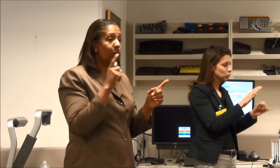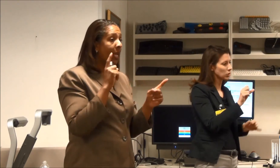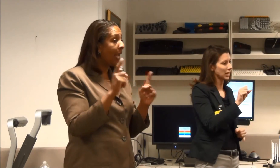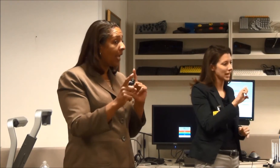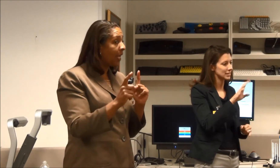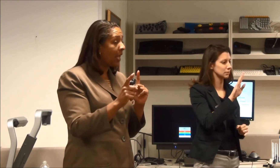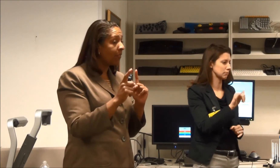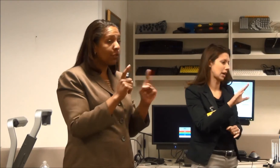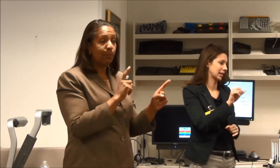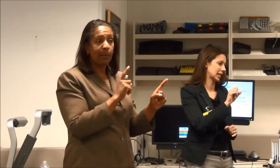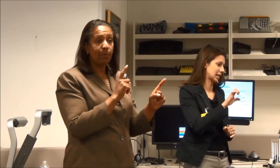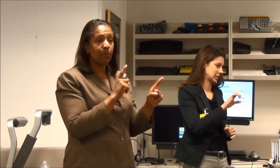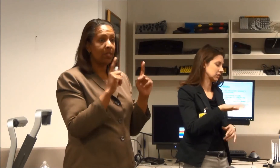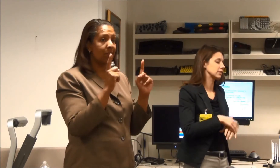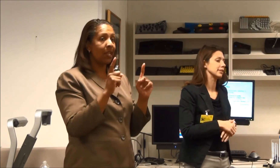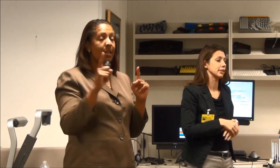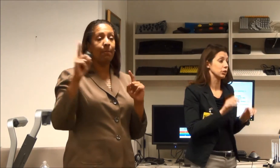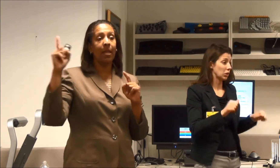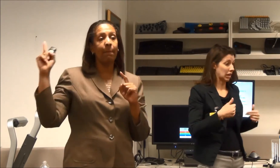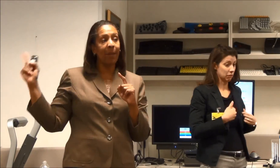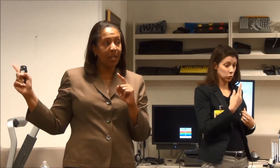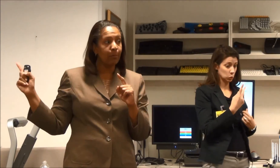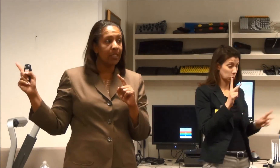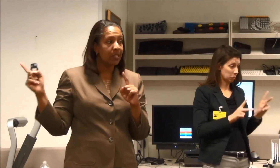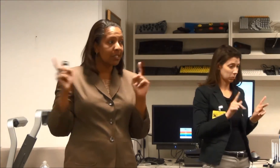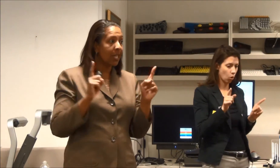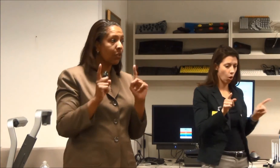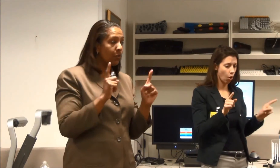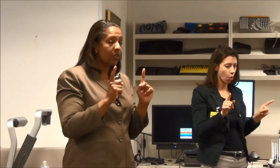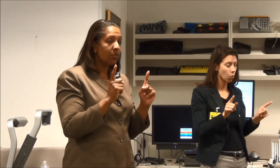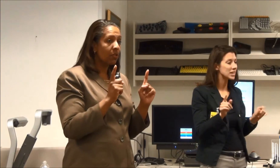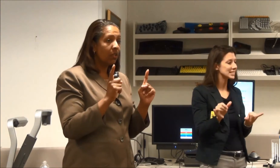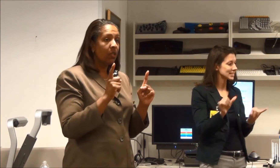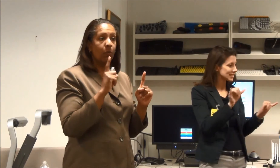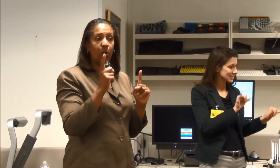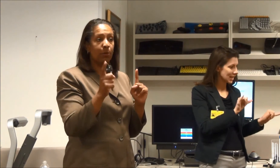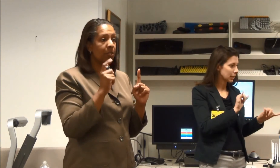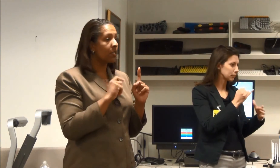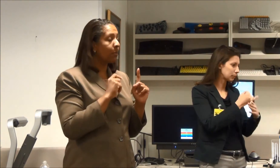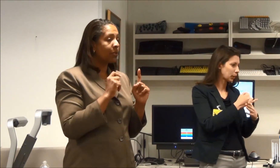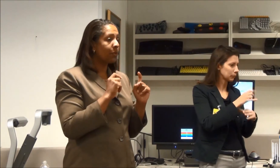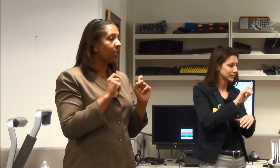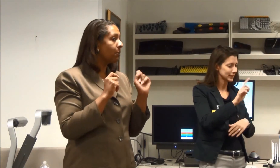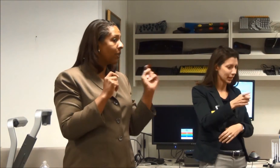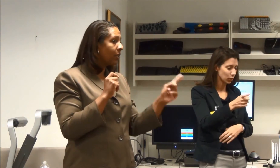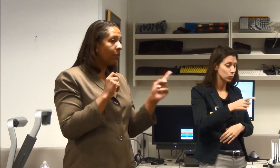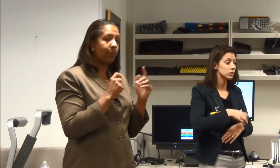You can have two people with the same impairment diagnosis; one person is a person with a disability,